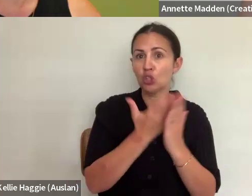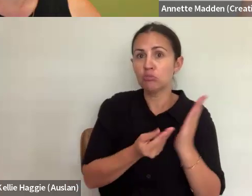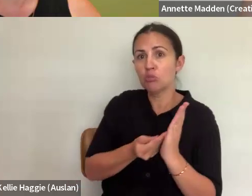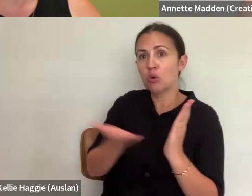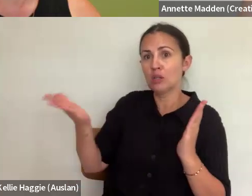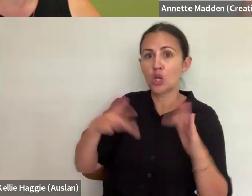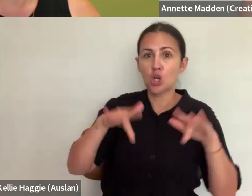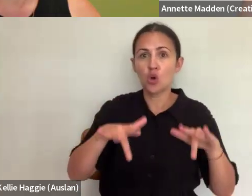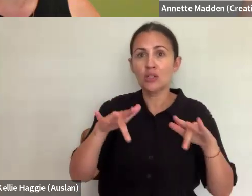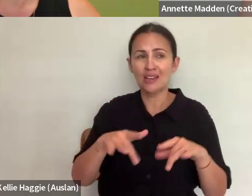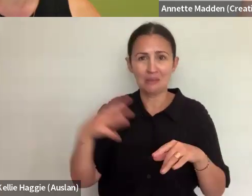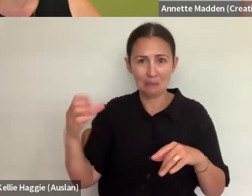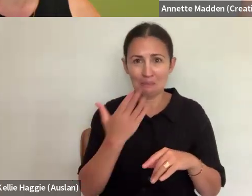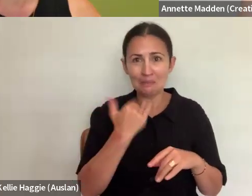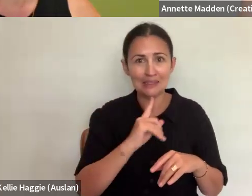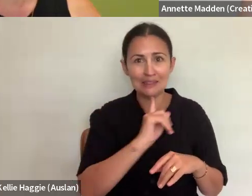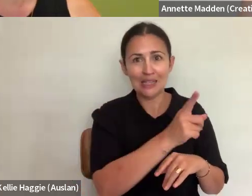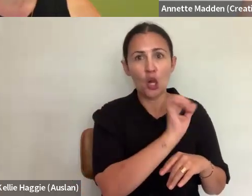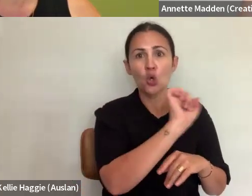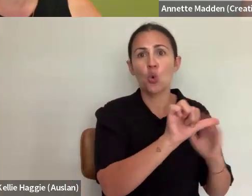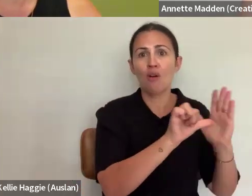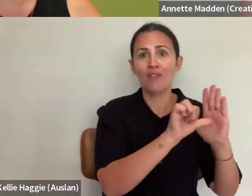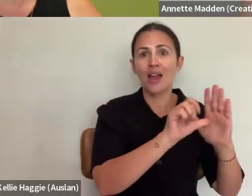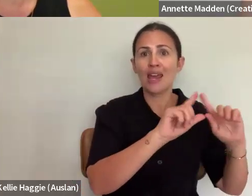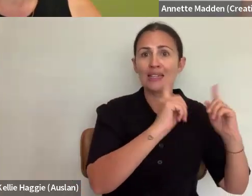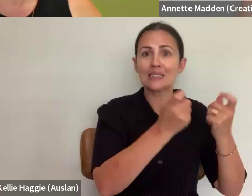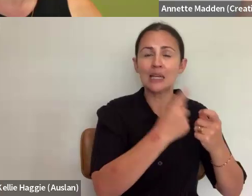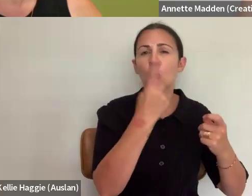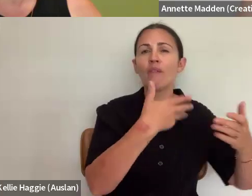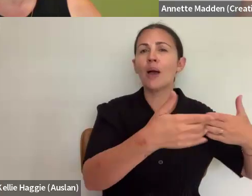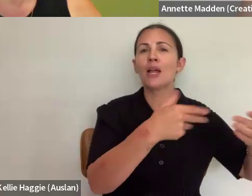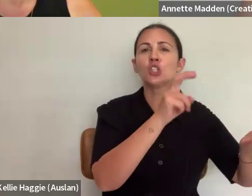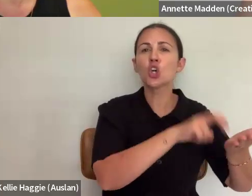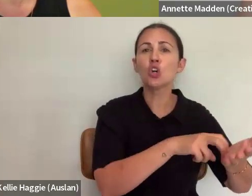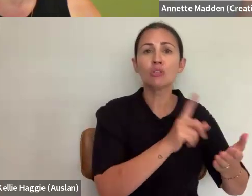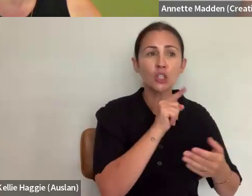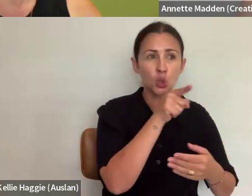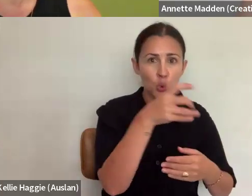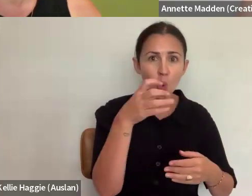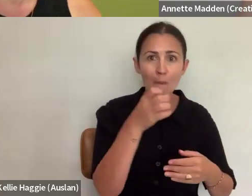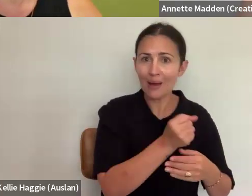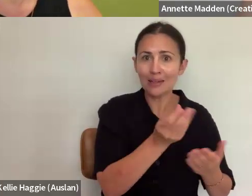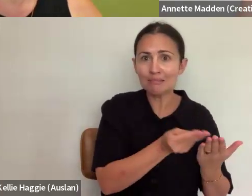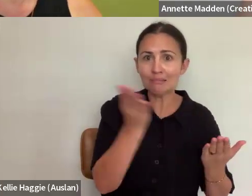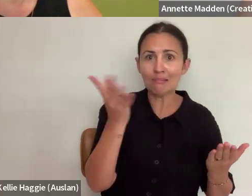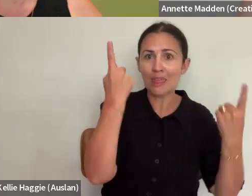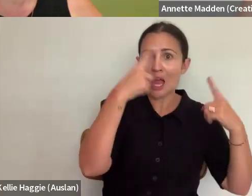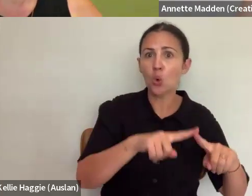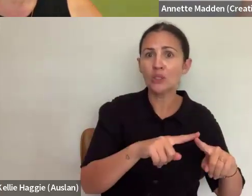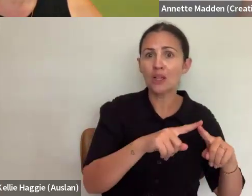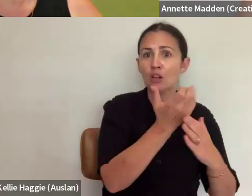eligibility to apply, to make sure, if you have any outstanding acquittals that need to go in, that you have a conversation